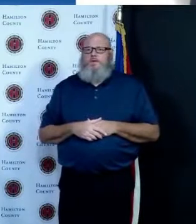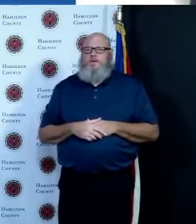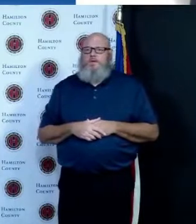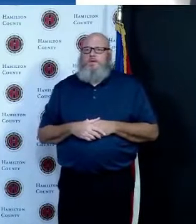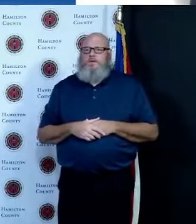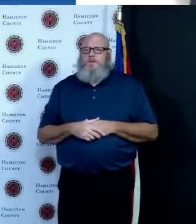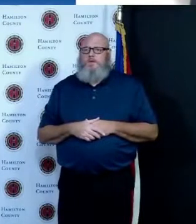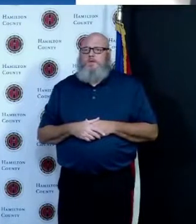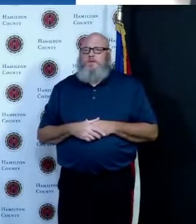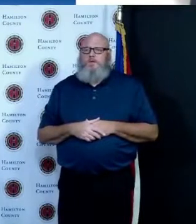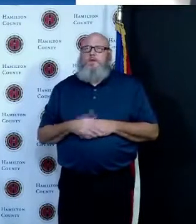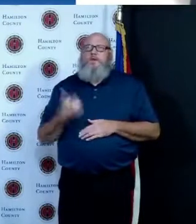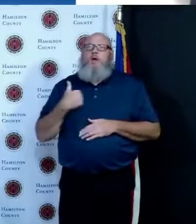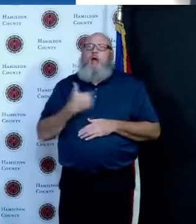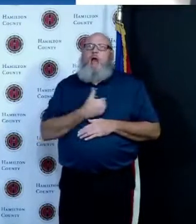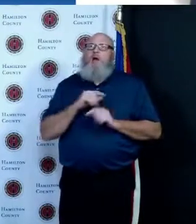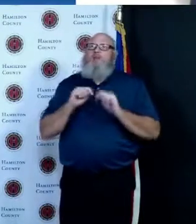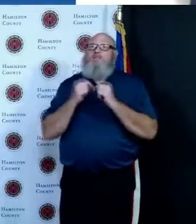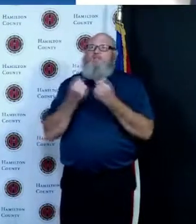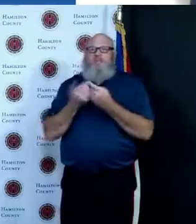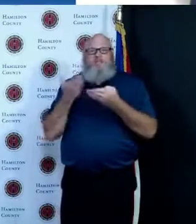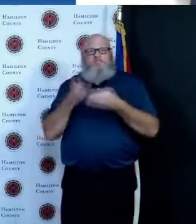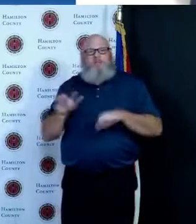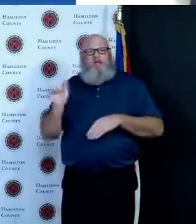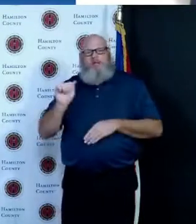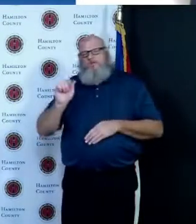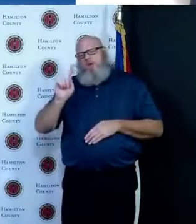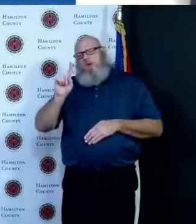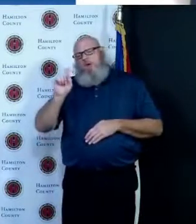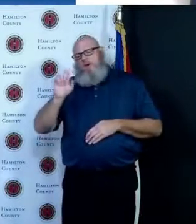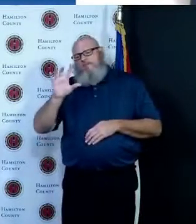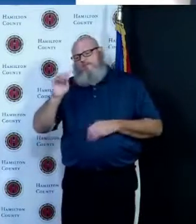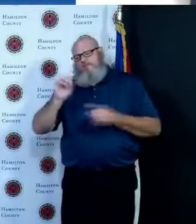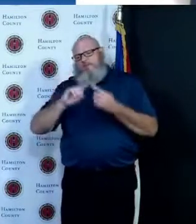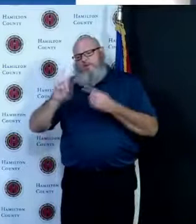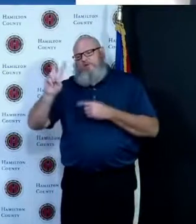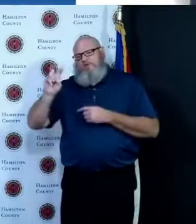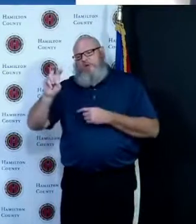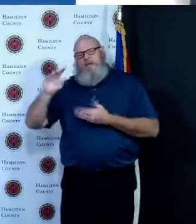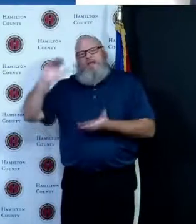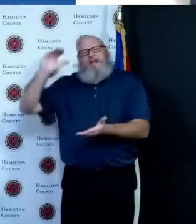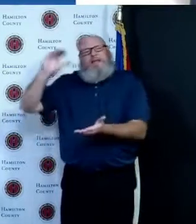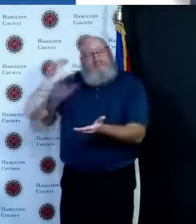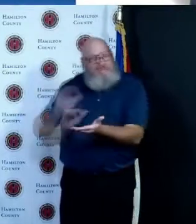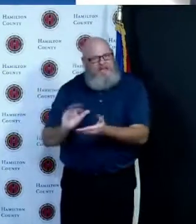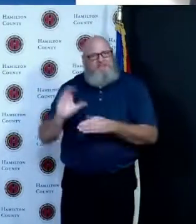at a more comfortable level so things are going smooth that way as well good thank you sorry